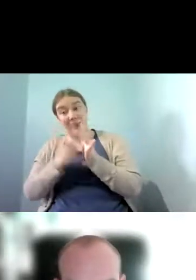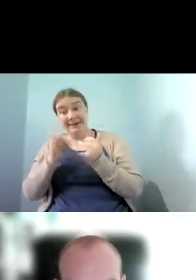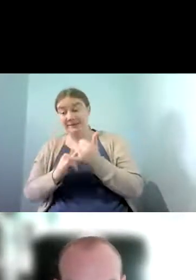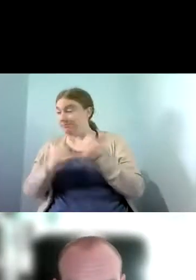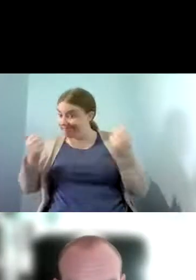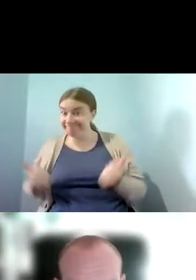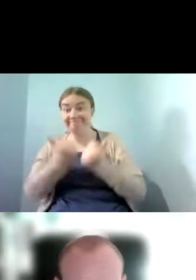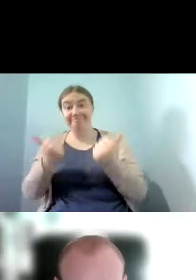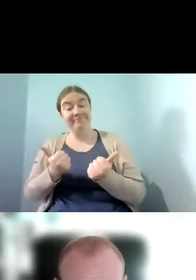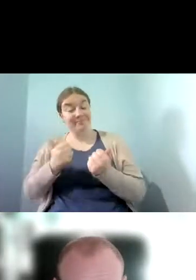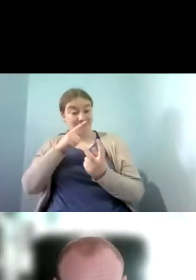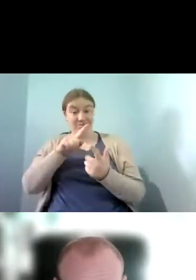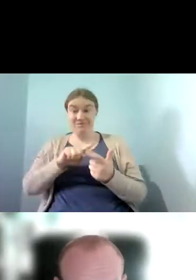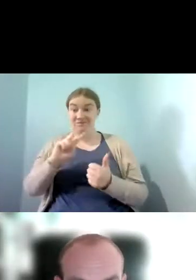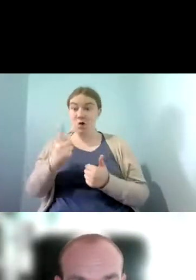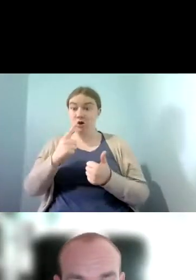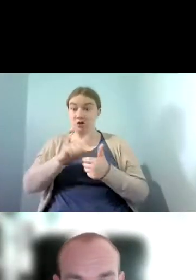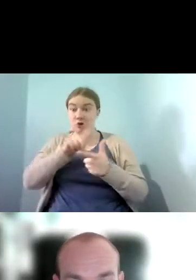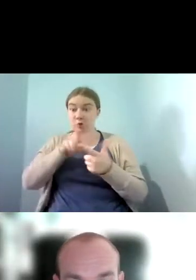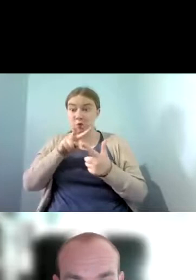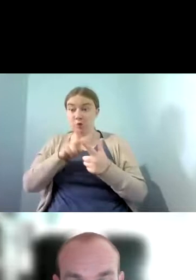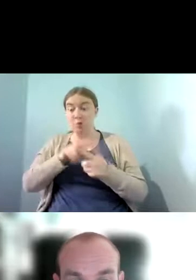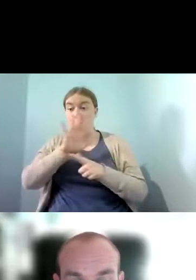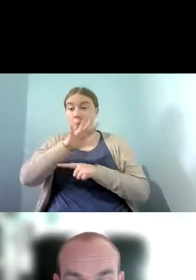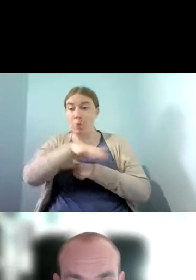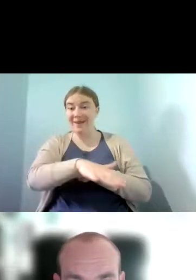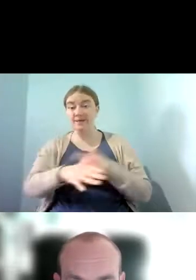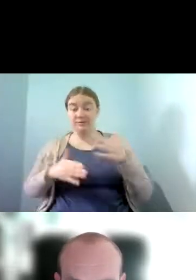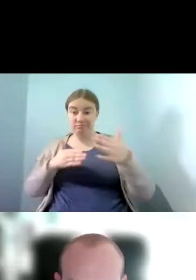weirs the block passage uh for the fish on the river severn